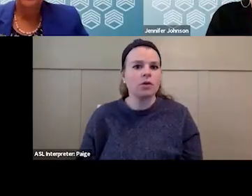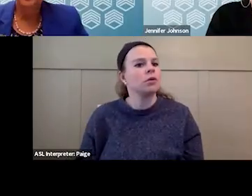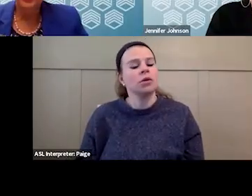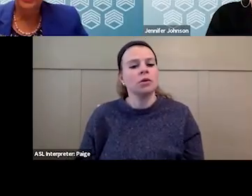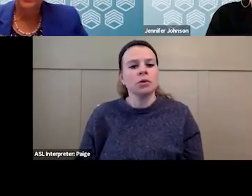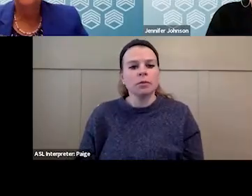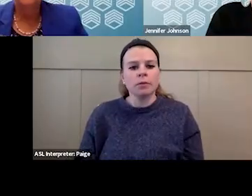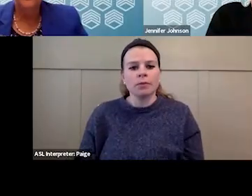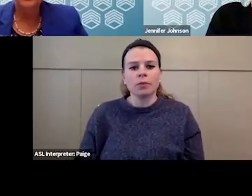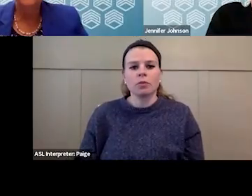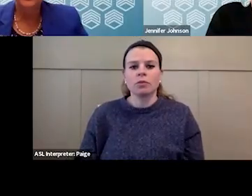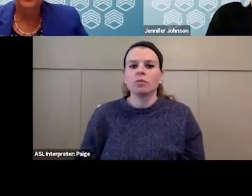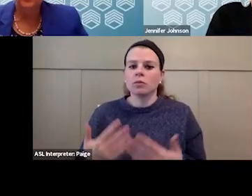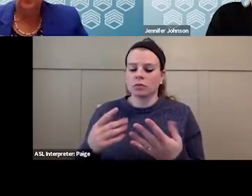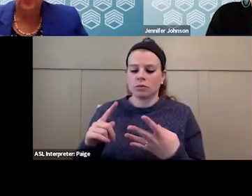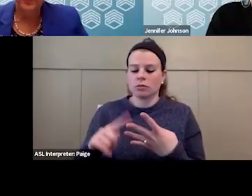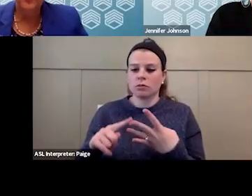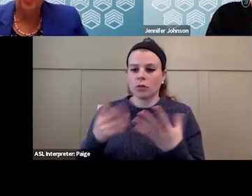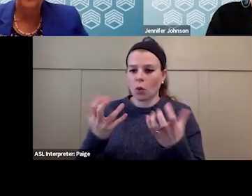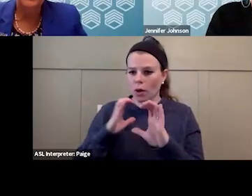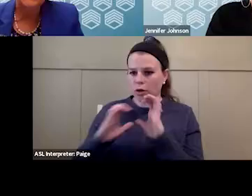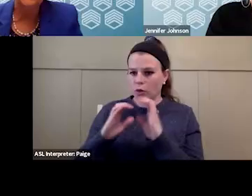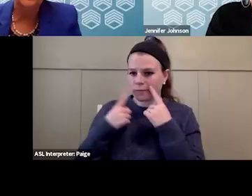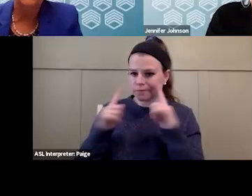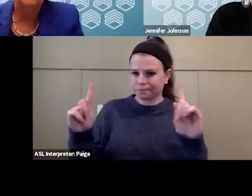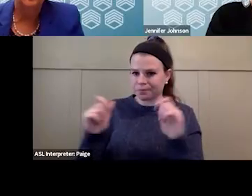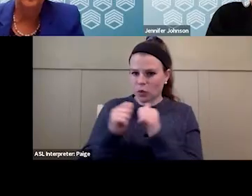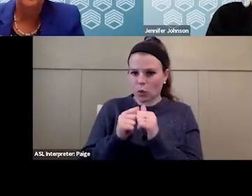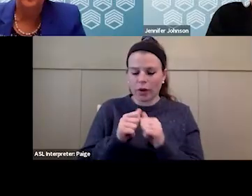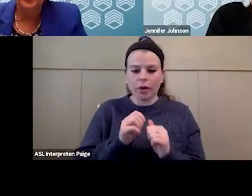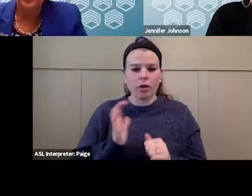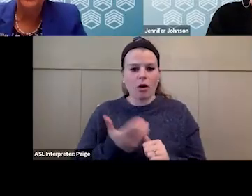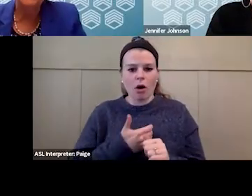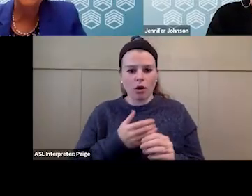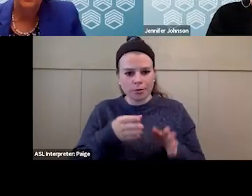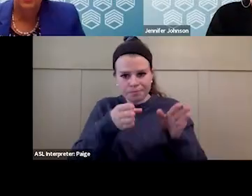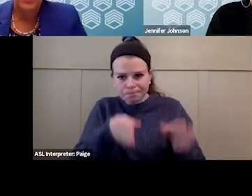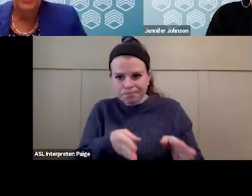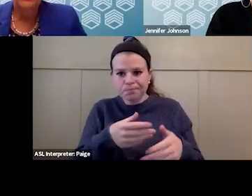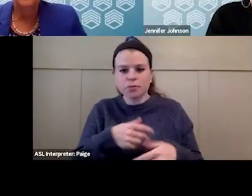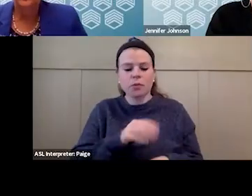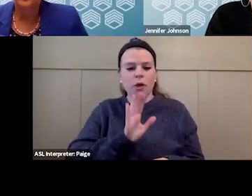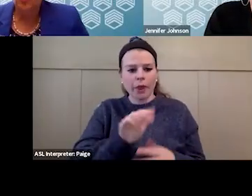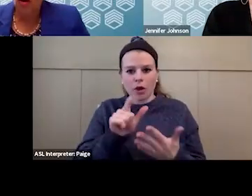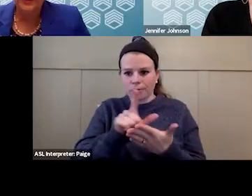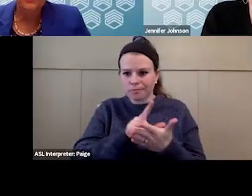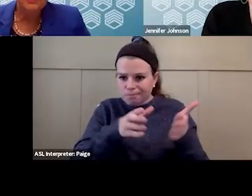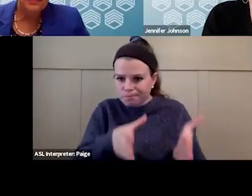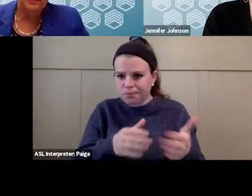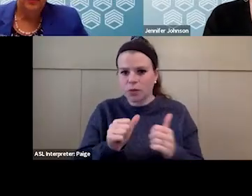We wanna communicate effectively with our participant, with their attorneys, and with our audience.